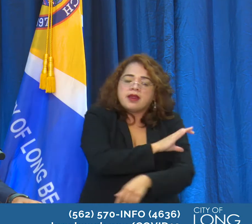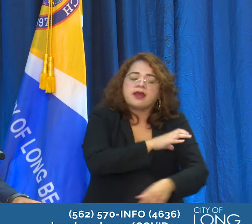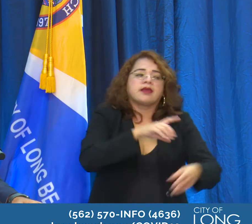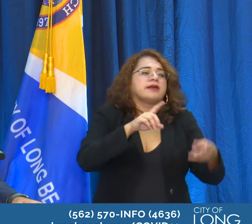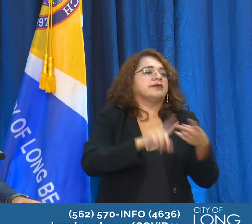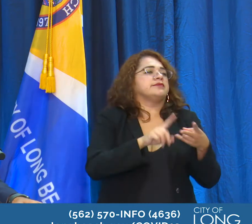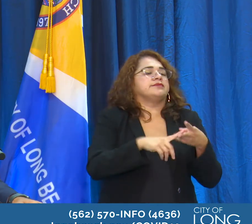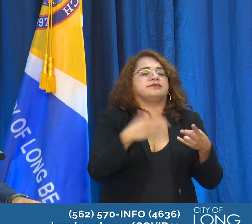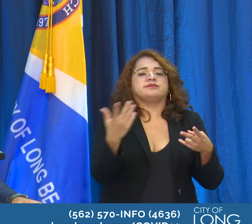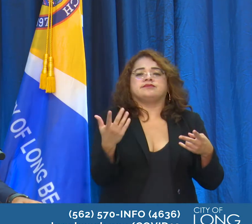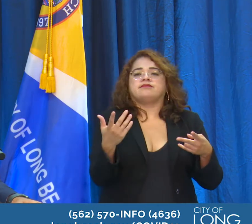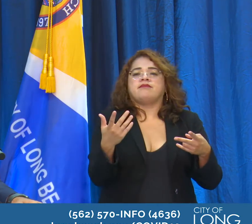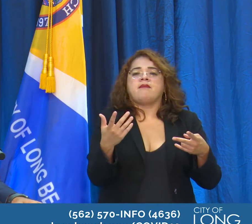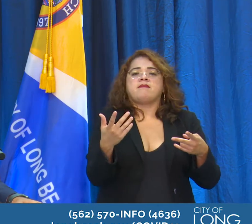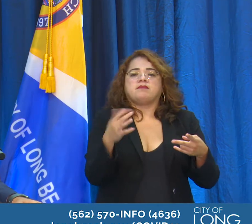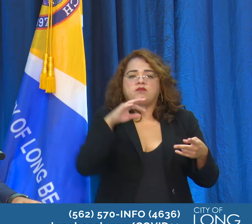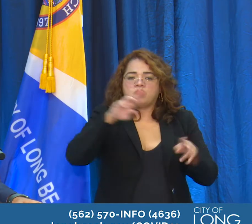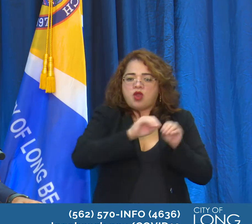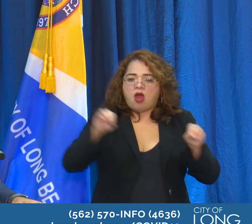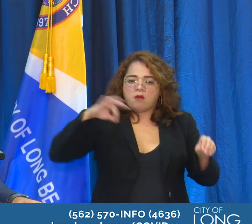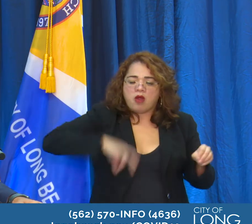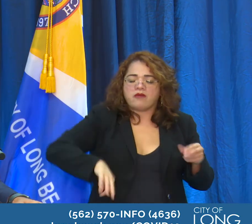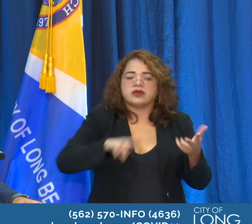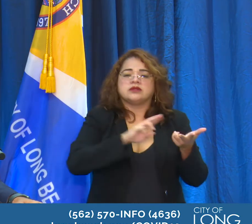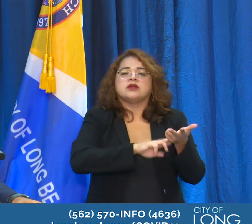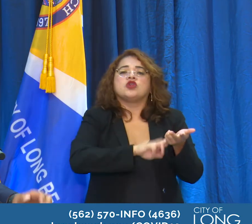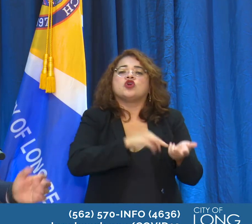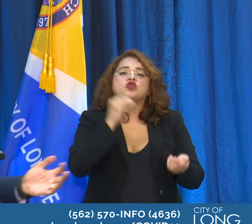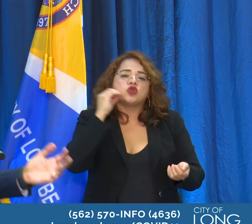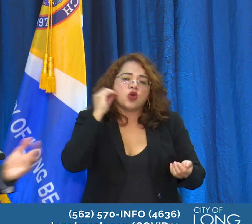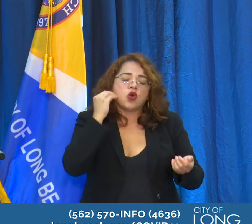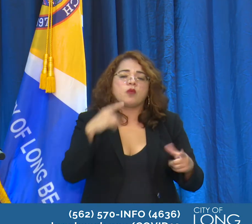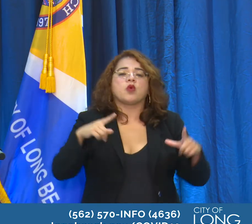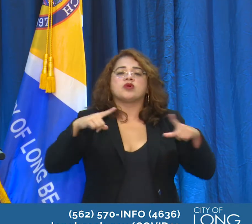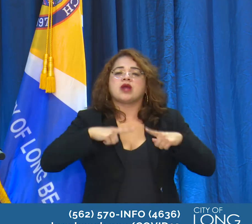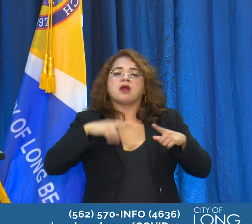We've put out PPE to nursing homes, retirement homes. We've partnered with our hospitals.